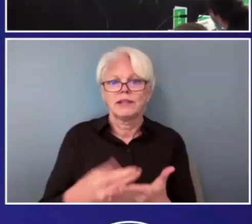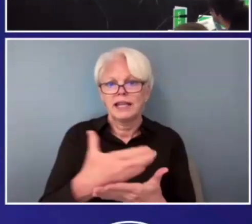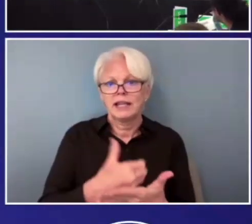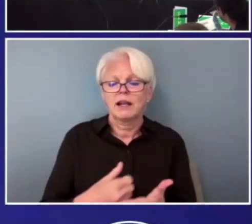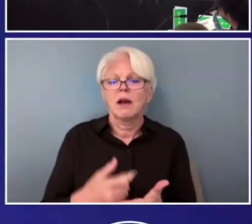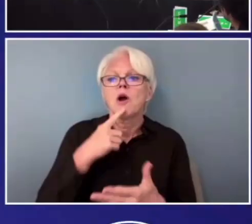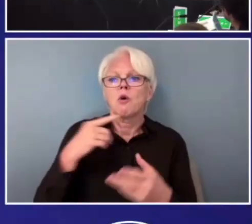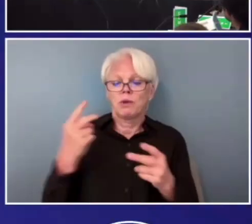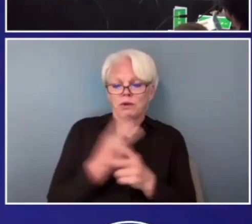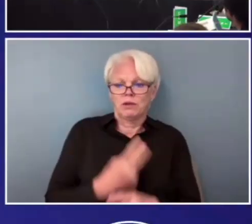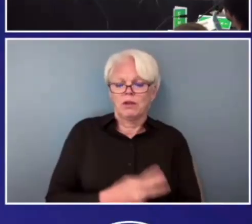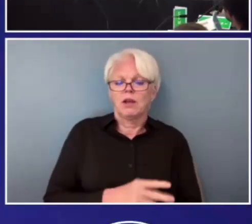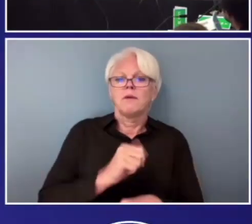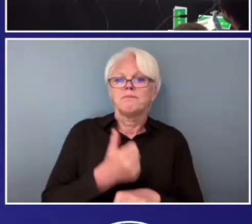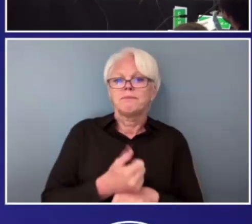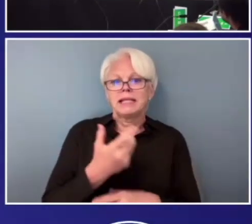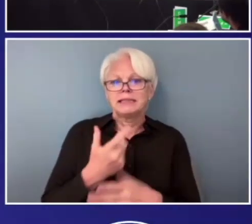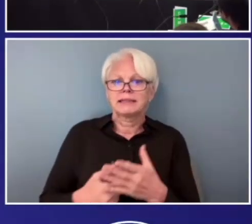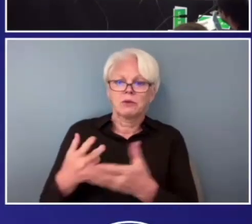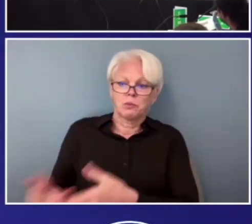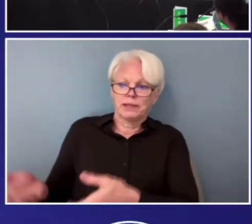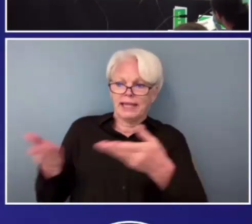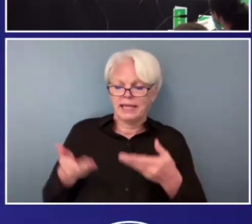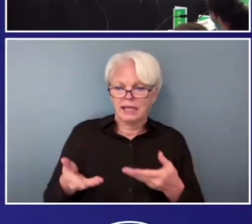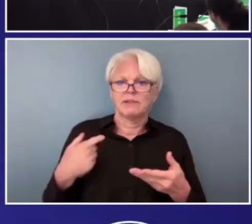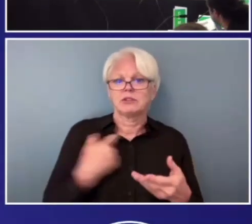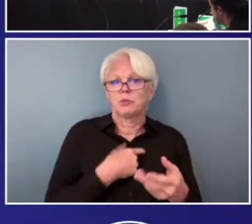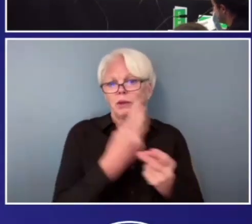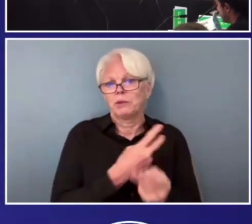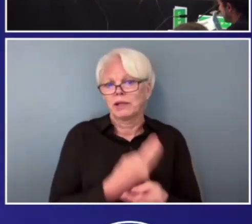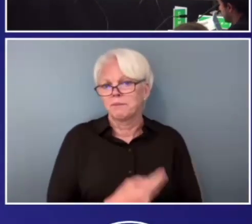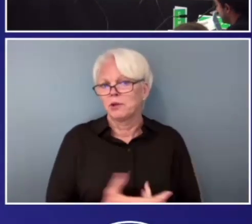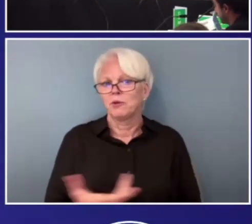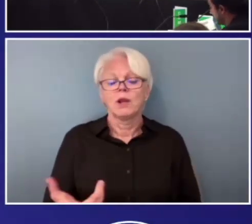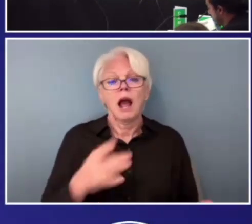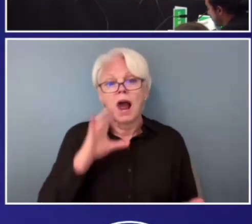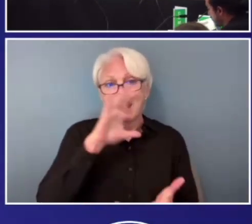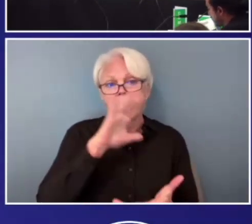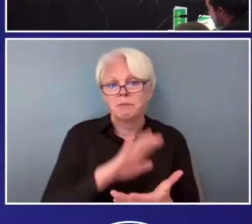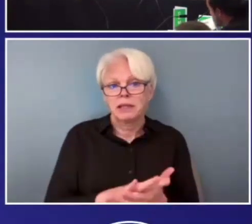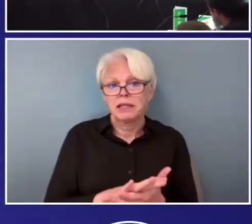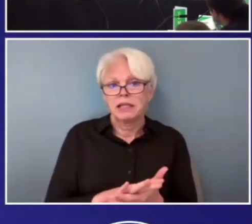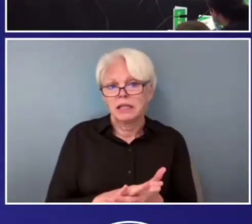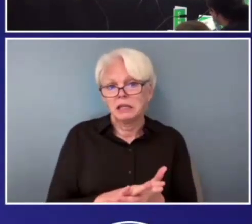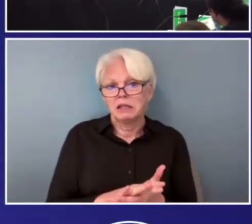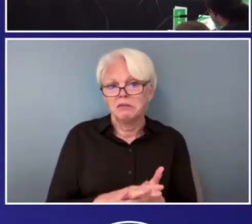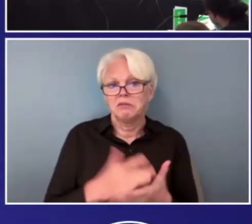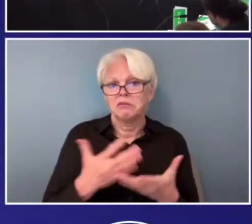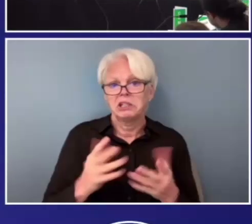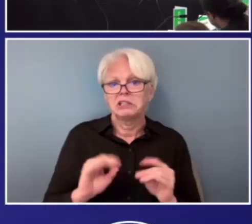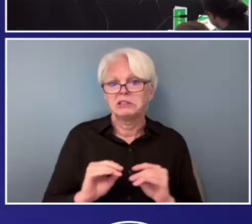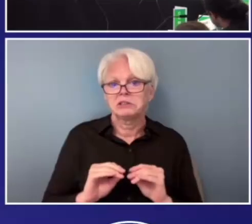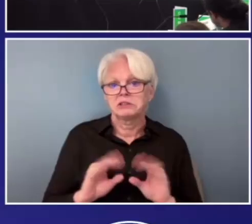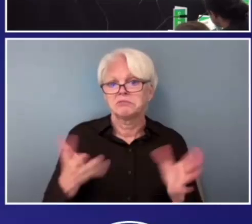on the materials that they submit to us. So I believe it's understood that that -- because we talk about pulling,